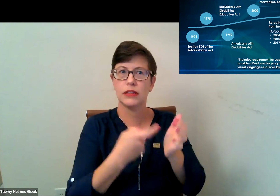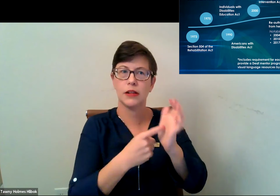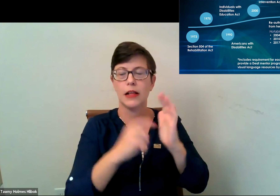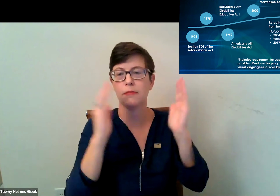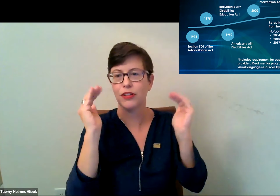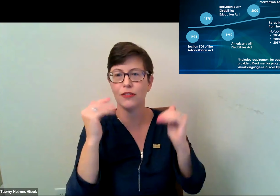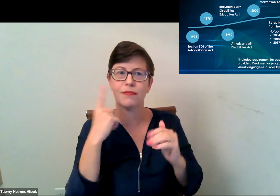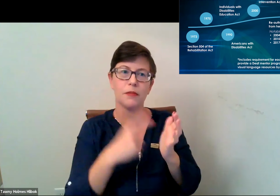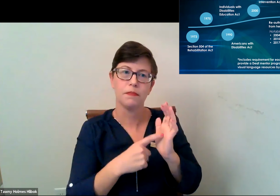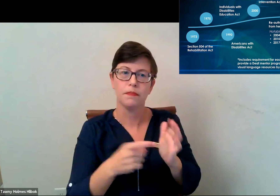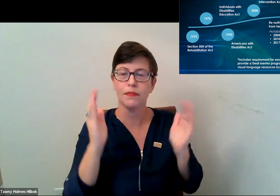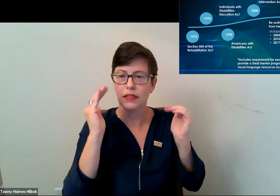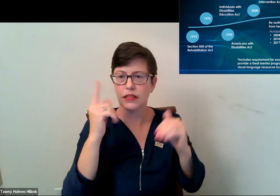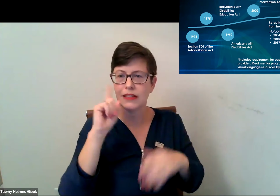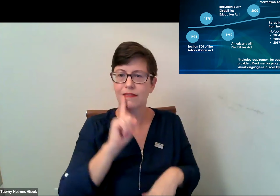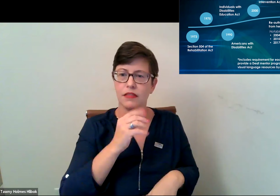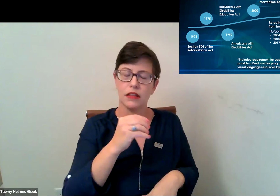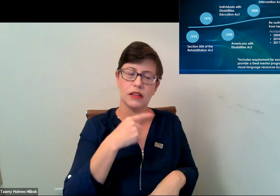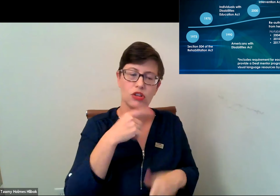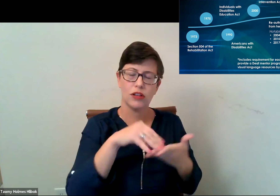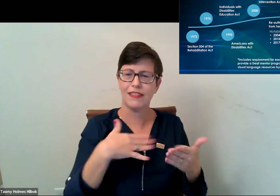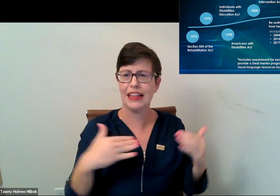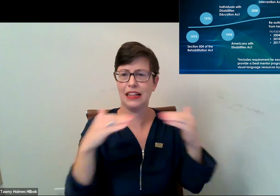So stronger legislation was needed to meet those expectations,